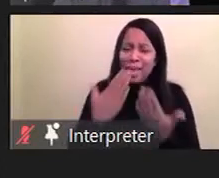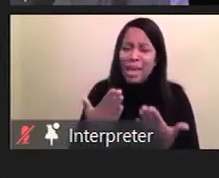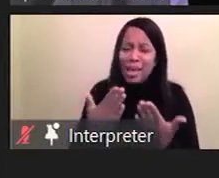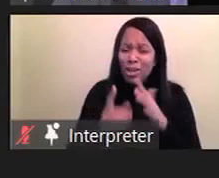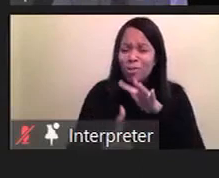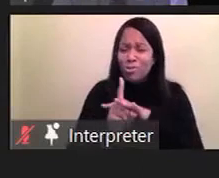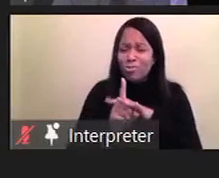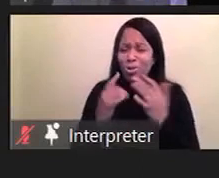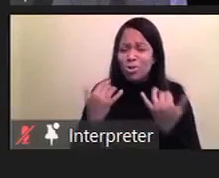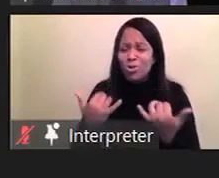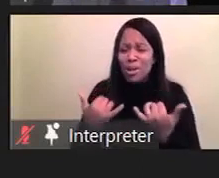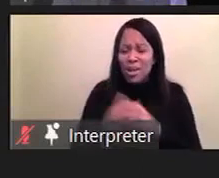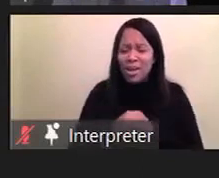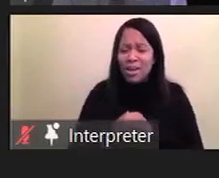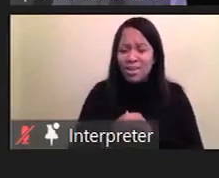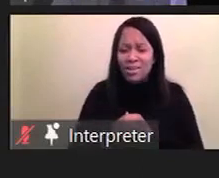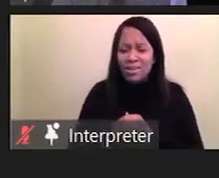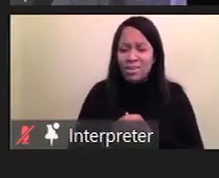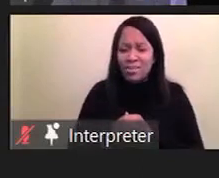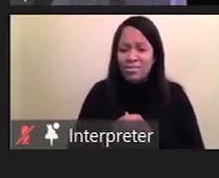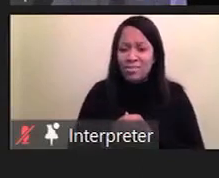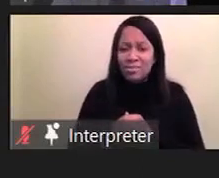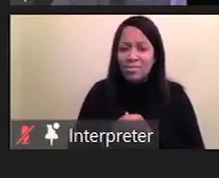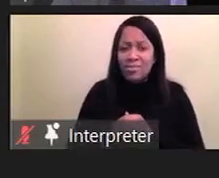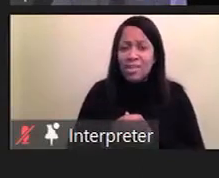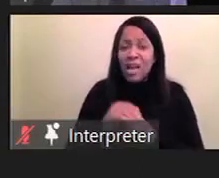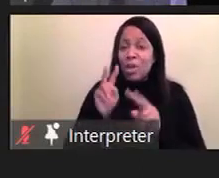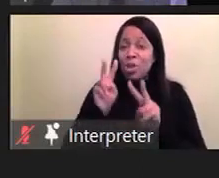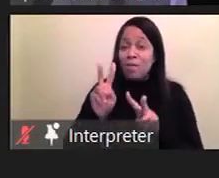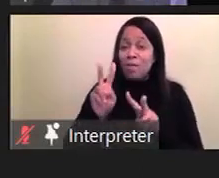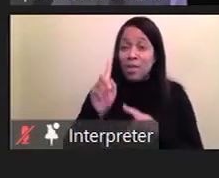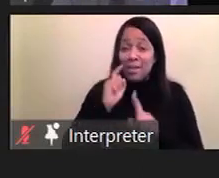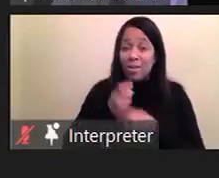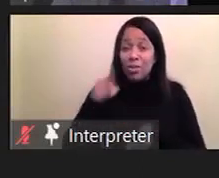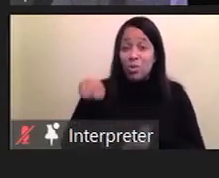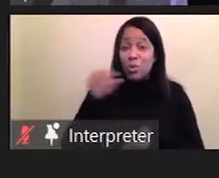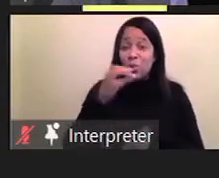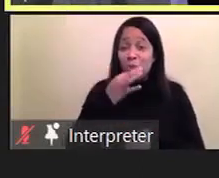And we hope to hear from you soon. Thanks.